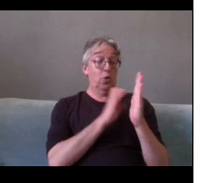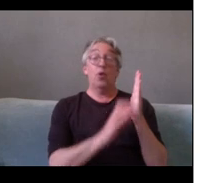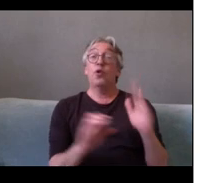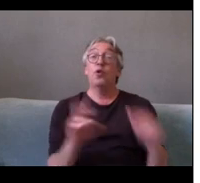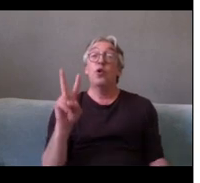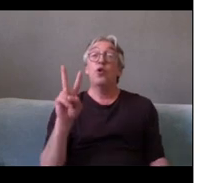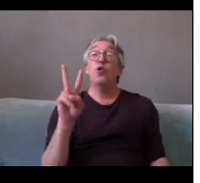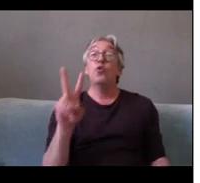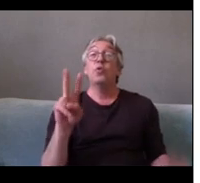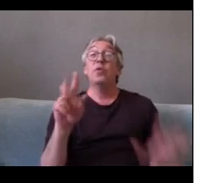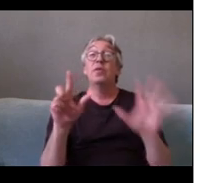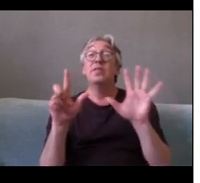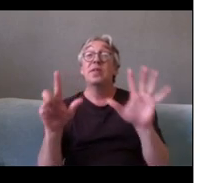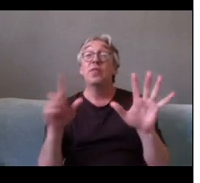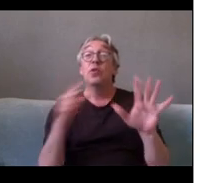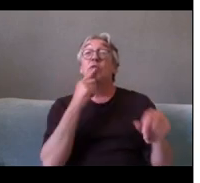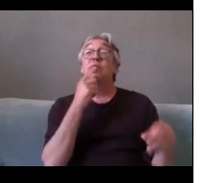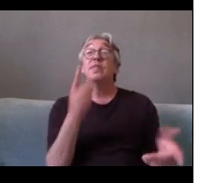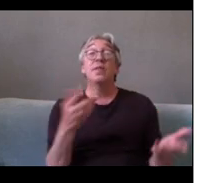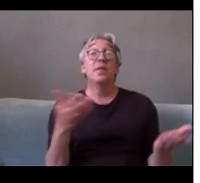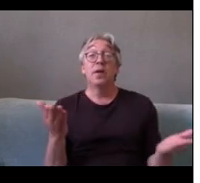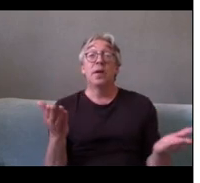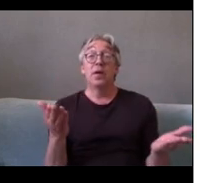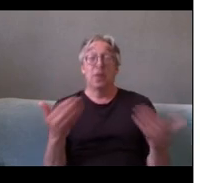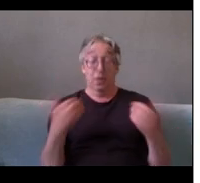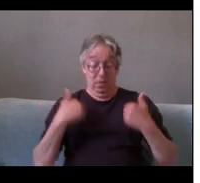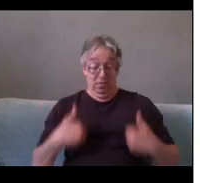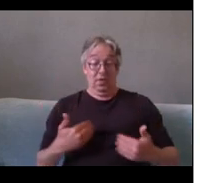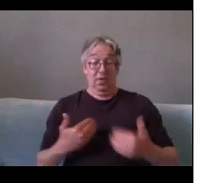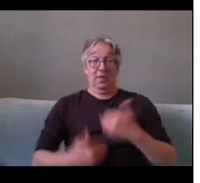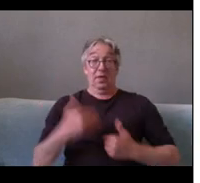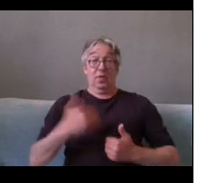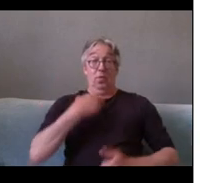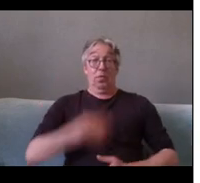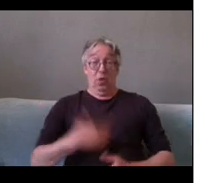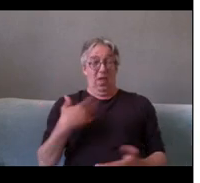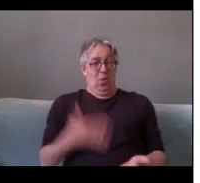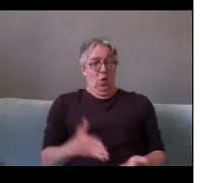the right of persons with disabilities to work on an equal basis with others.